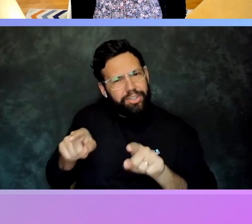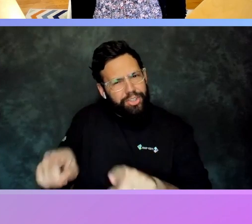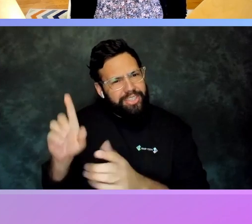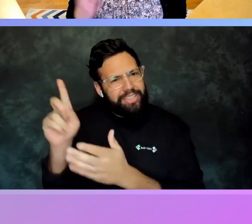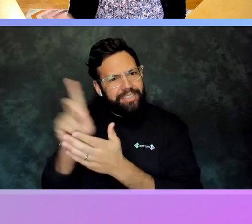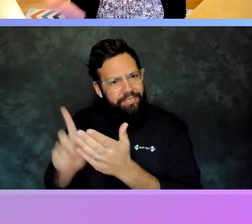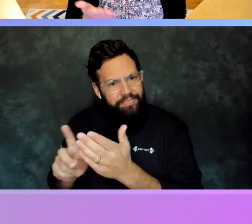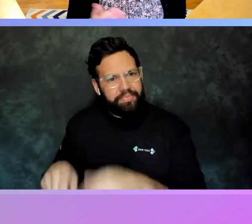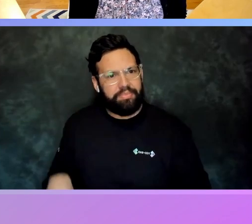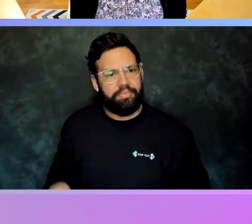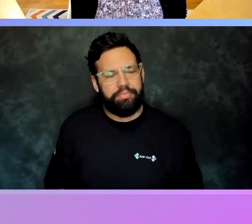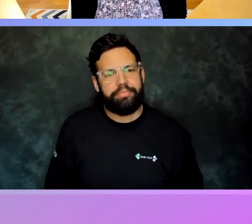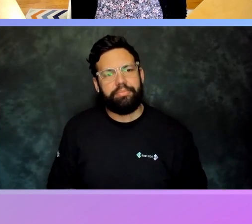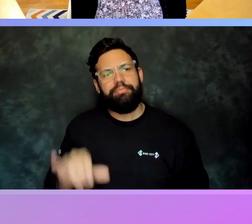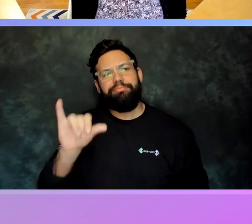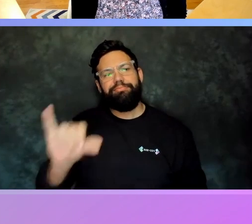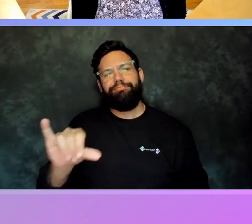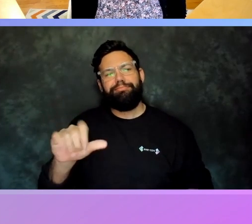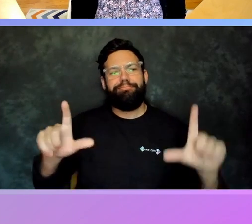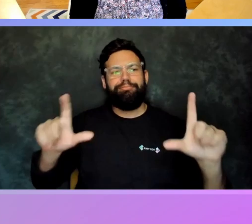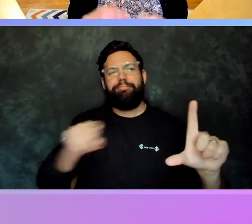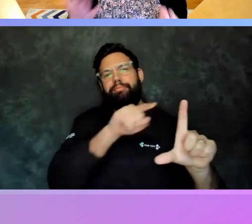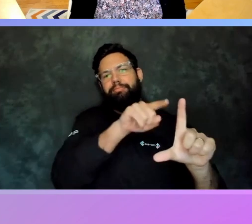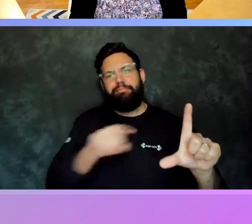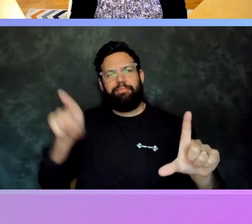million, very important study that that we linked here,